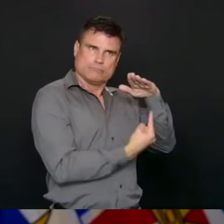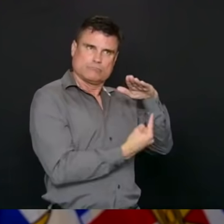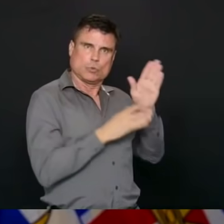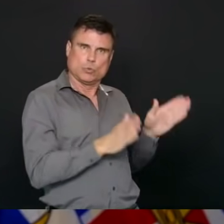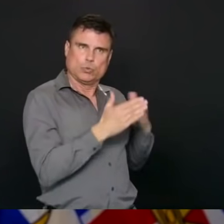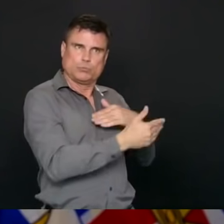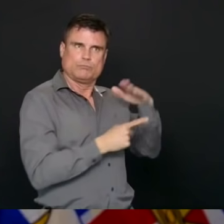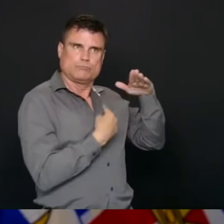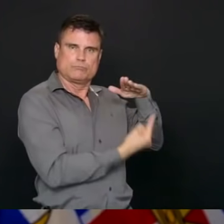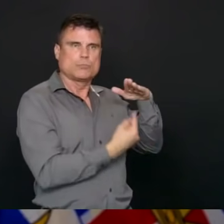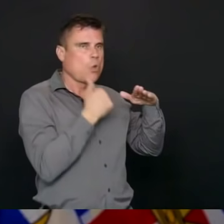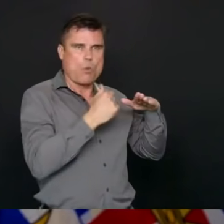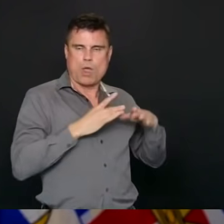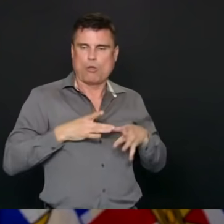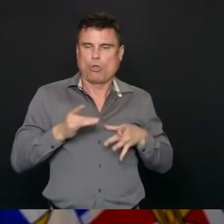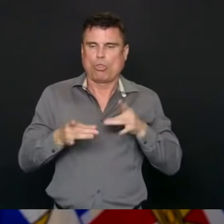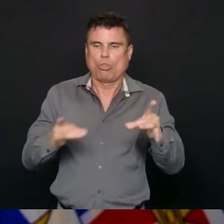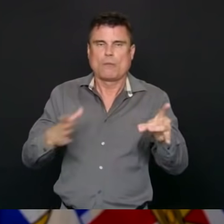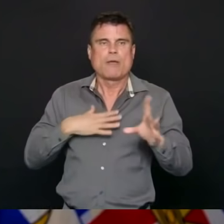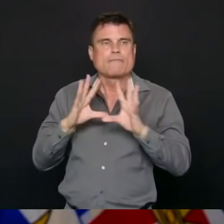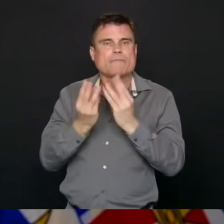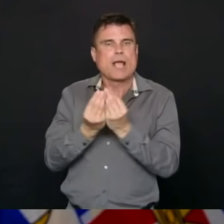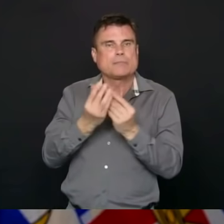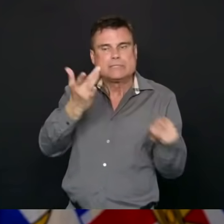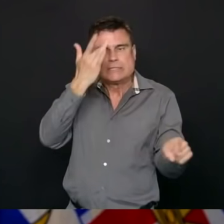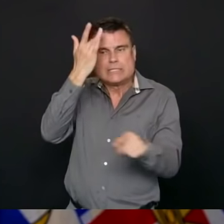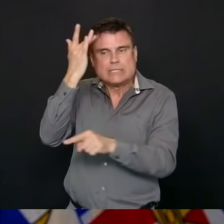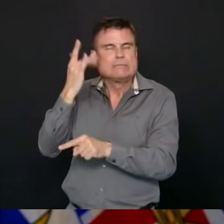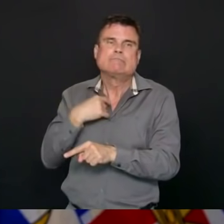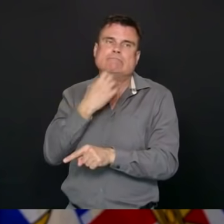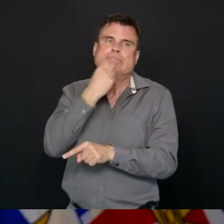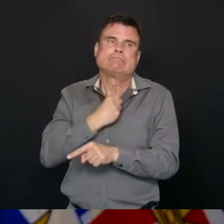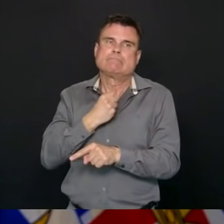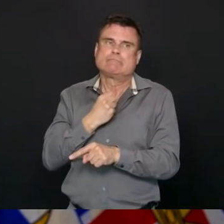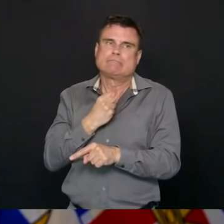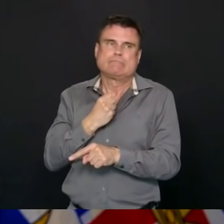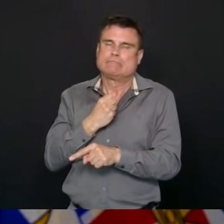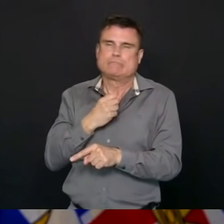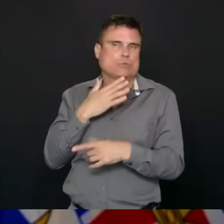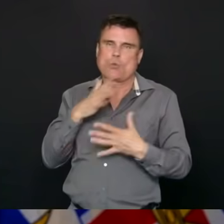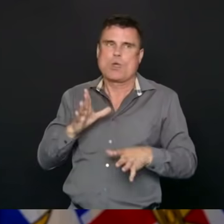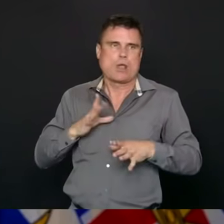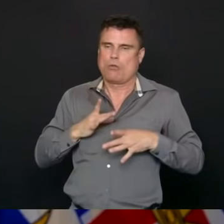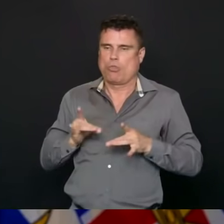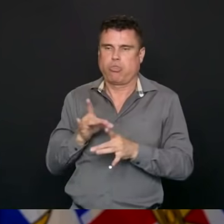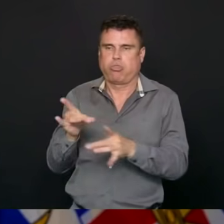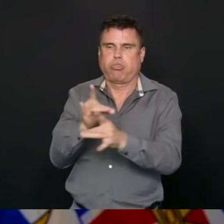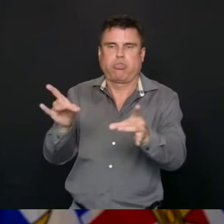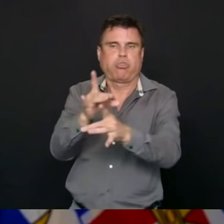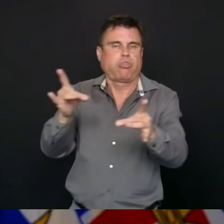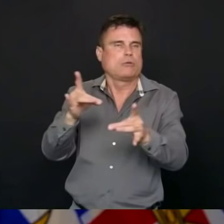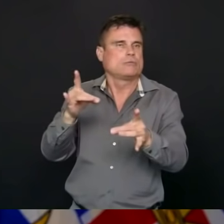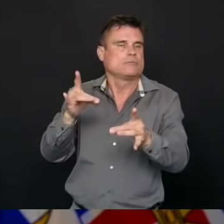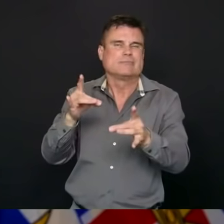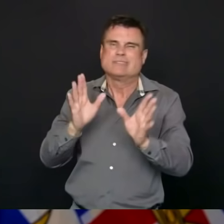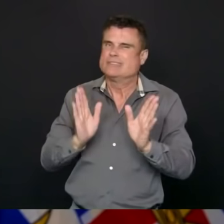That will have to be the basic underpinning of everything and our work together over the next months until we make our way through this pandemic.